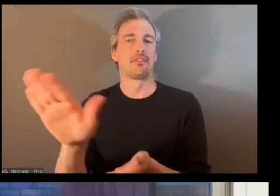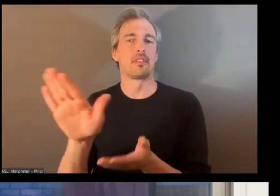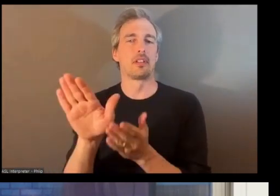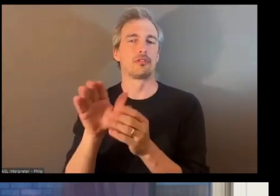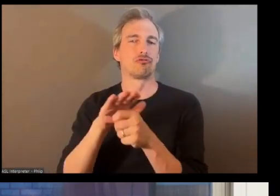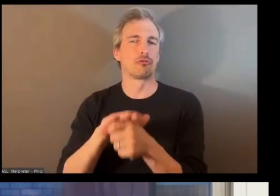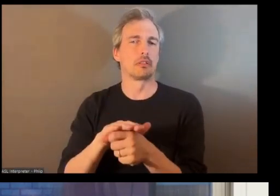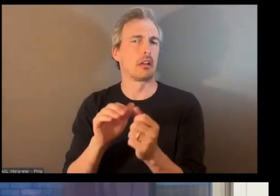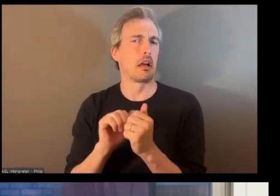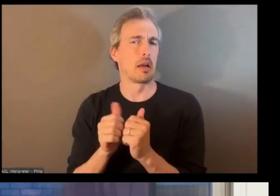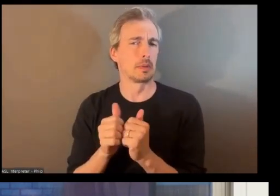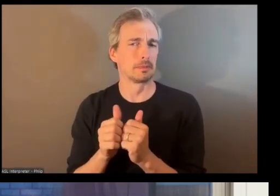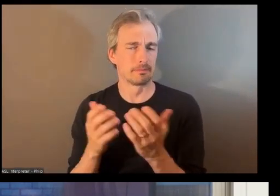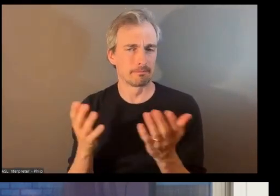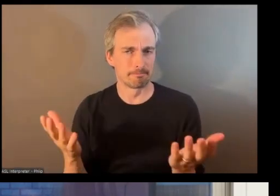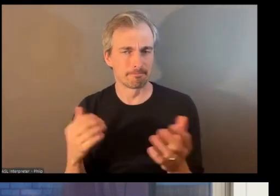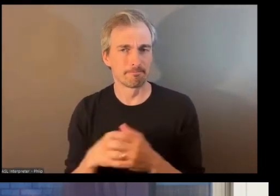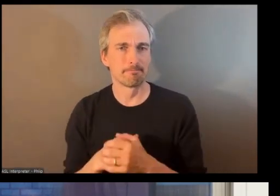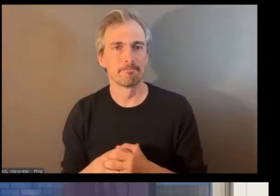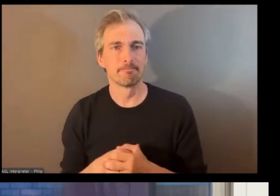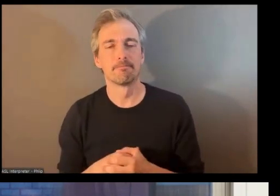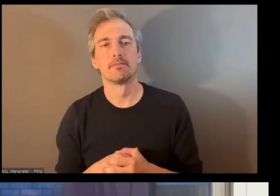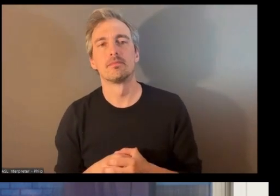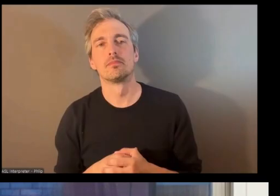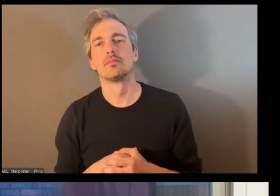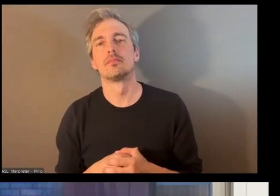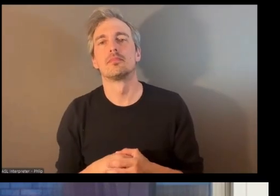So the center is plain language.